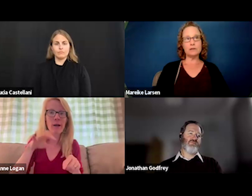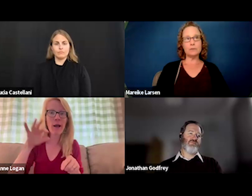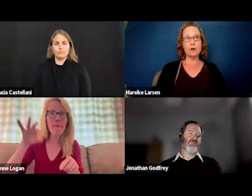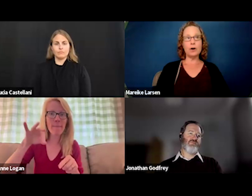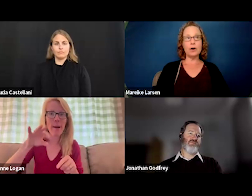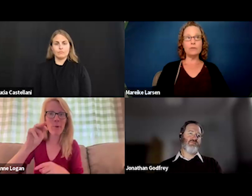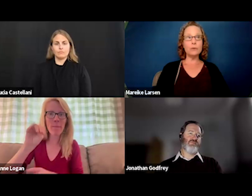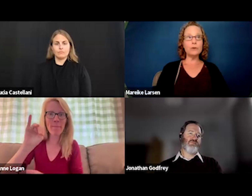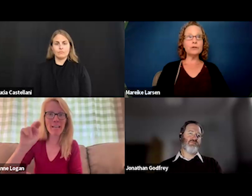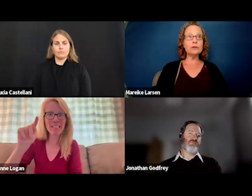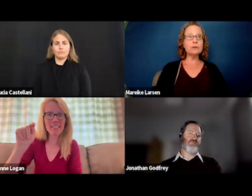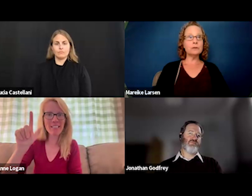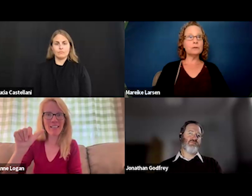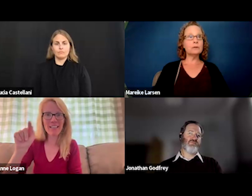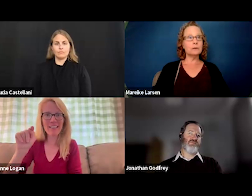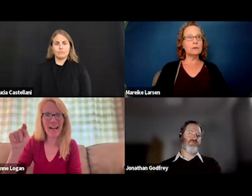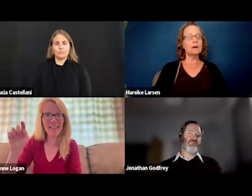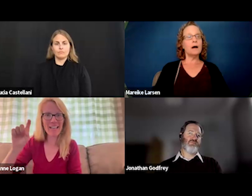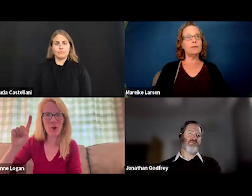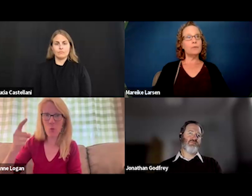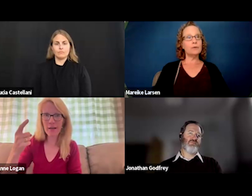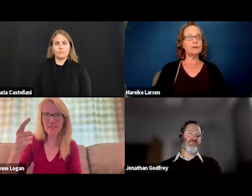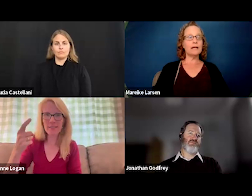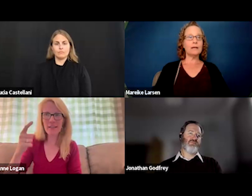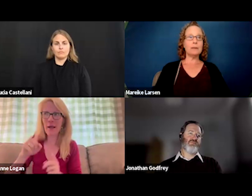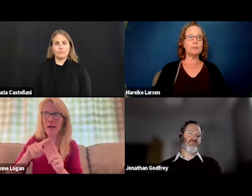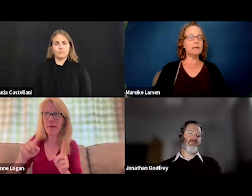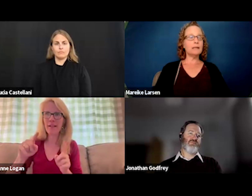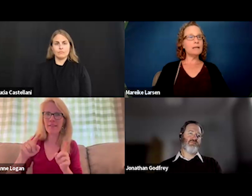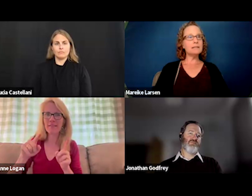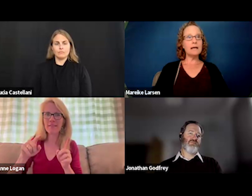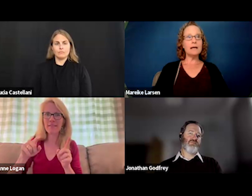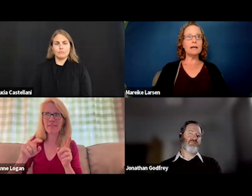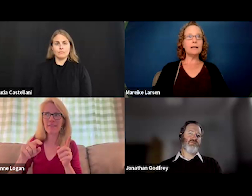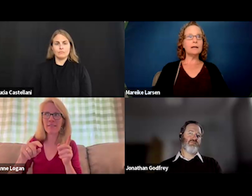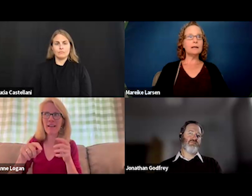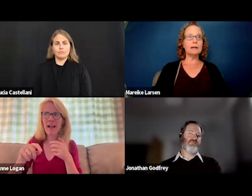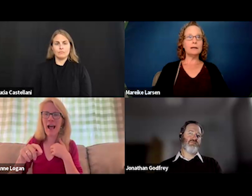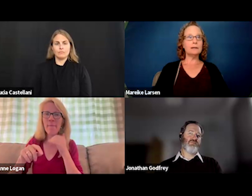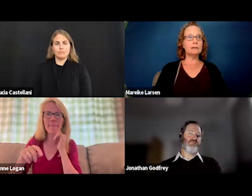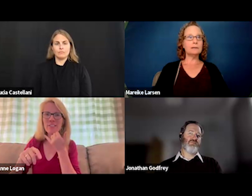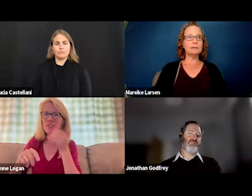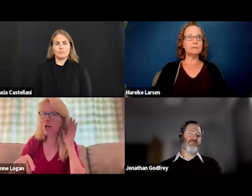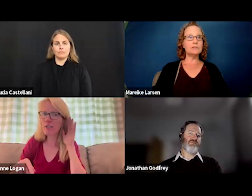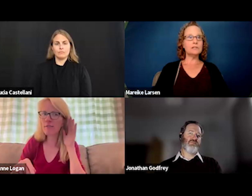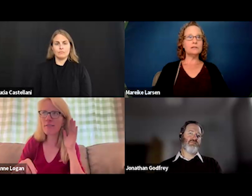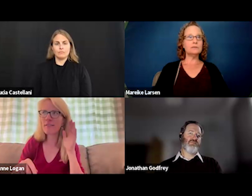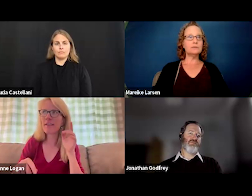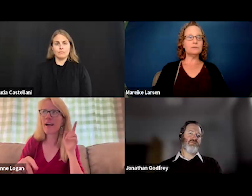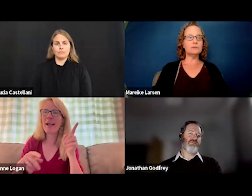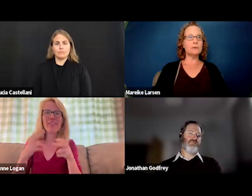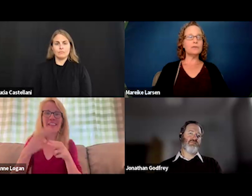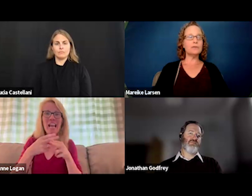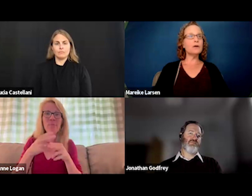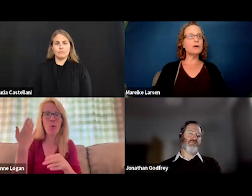gotten the wrong coffee order. I've ordered like a peppermint latte and received the wrong thing.